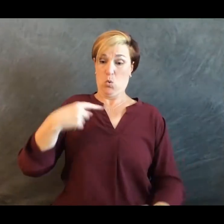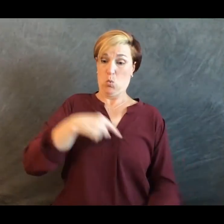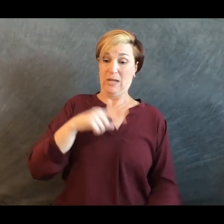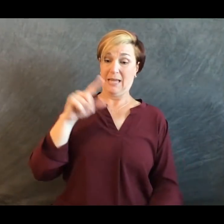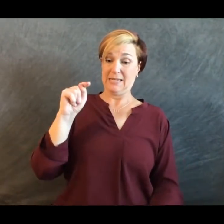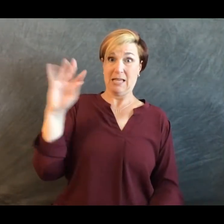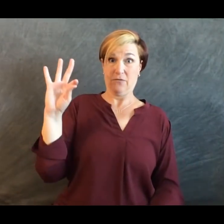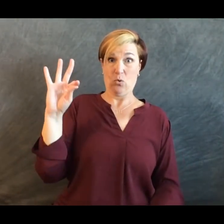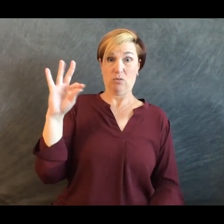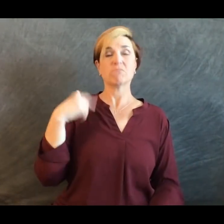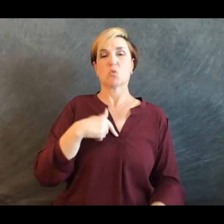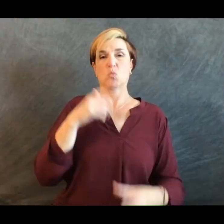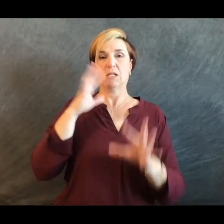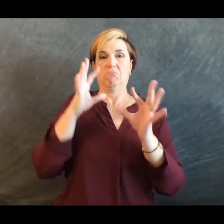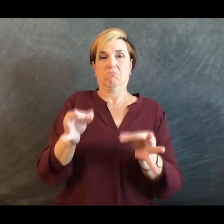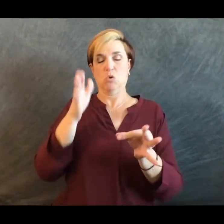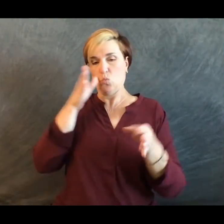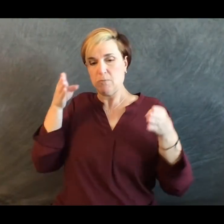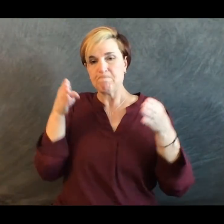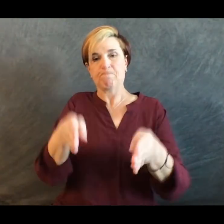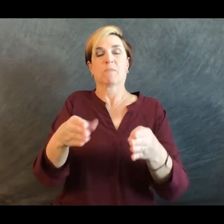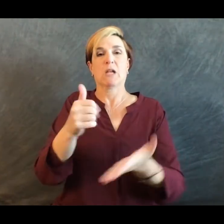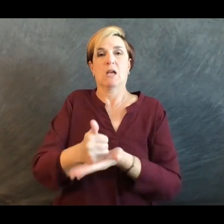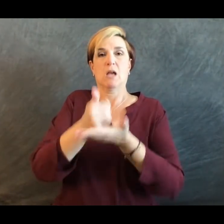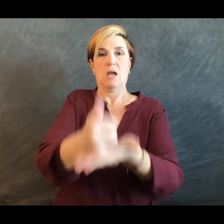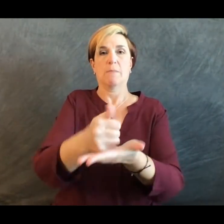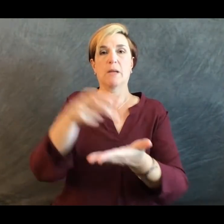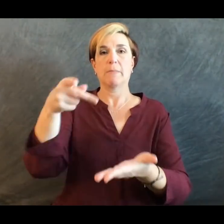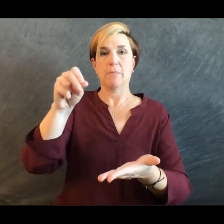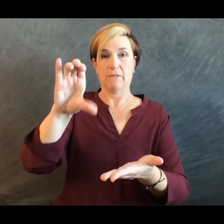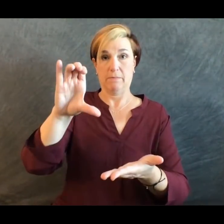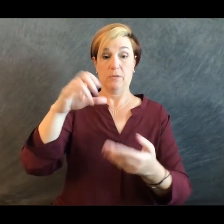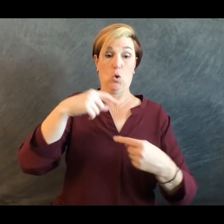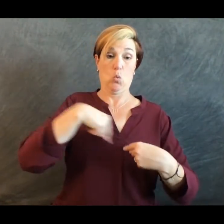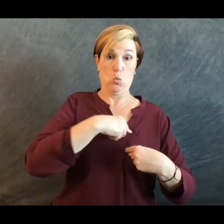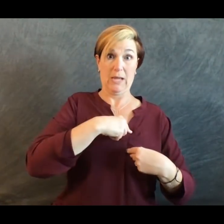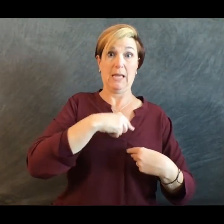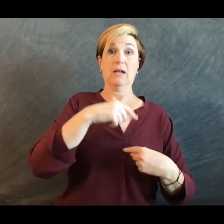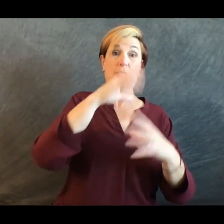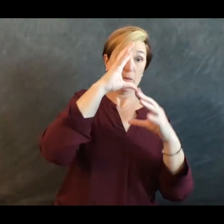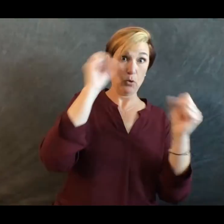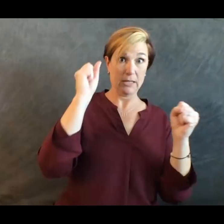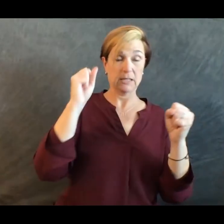the president the vice president has said we will not let that happen we